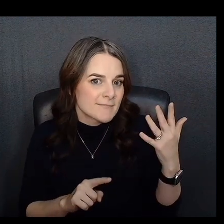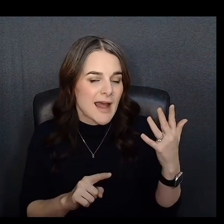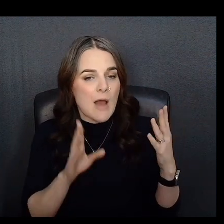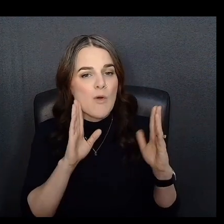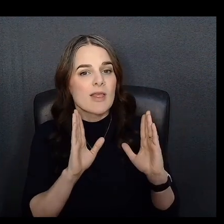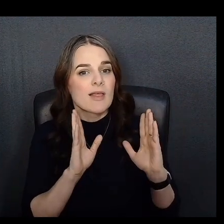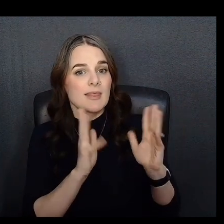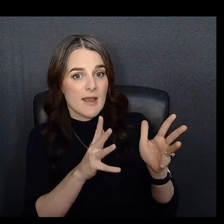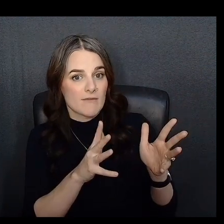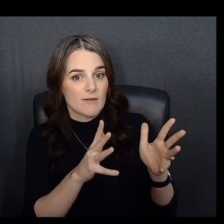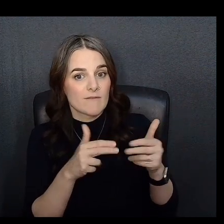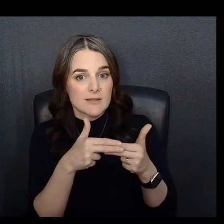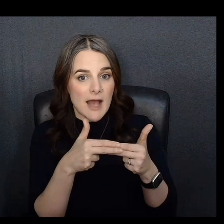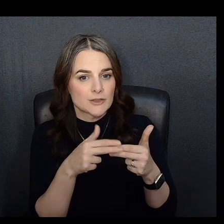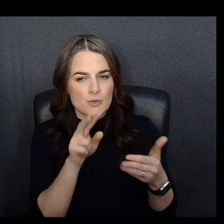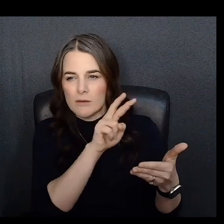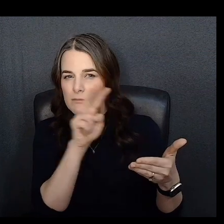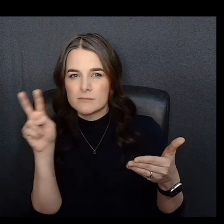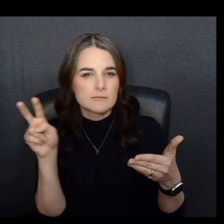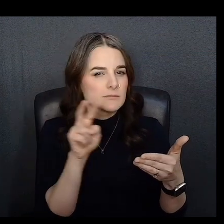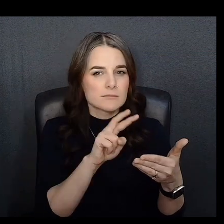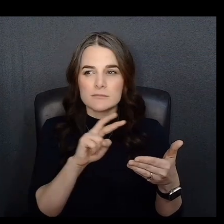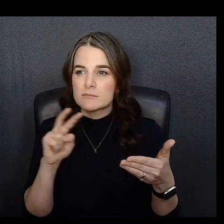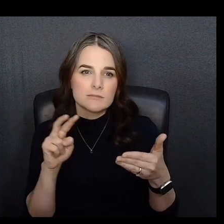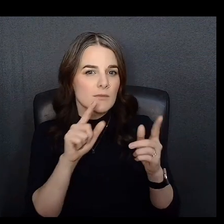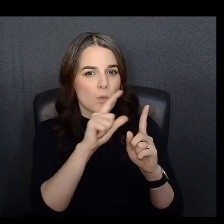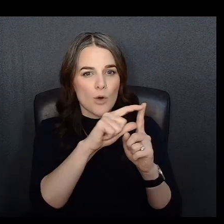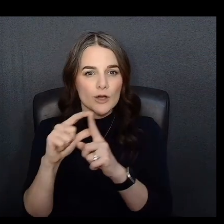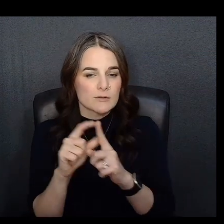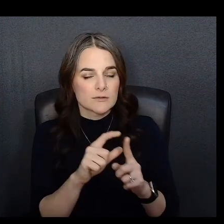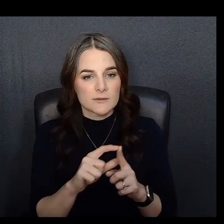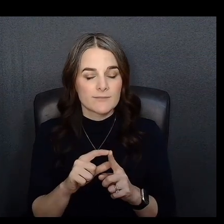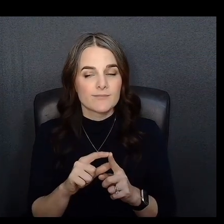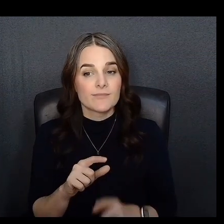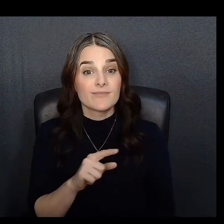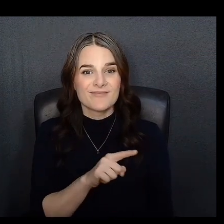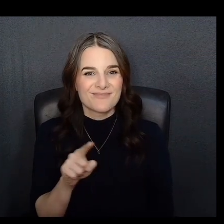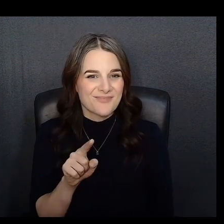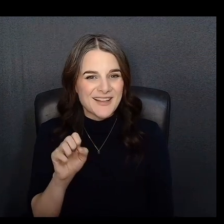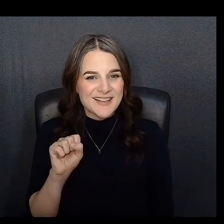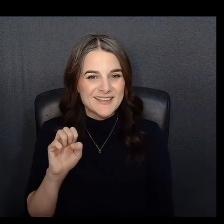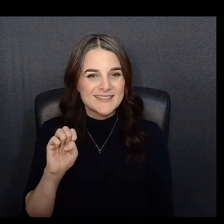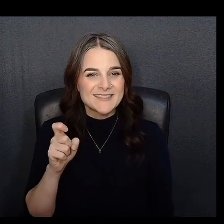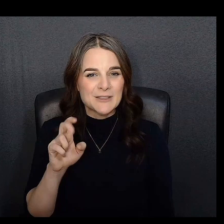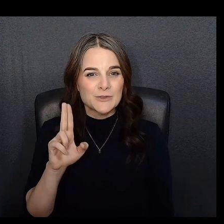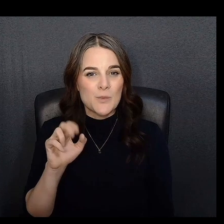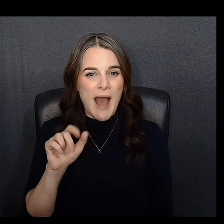so you can scan through visually and look at some of the words. So these sexuality page sets, they're just